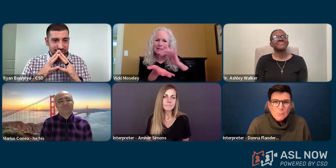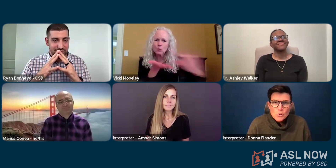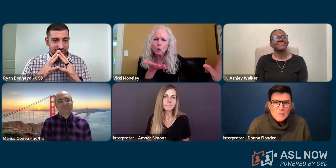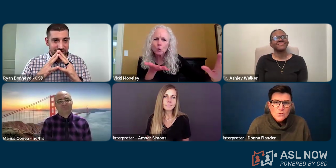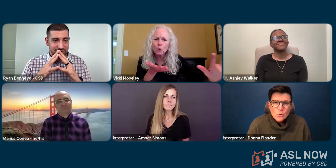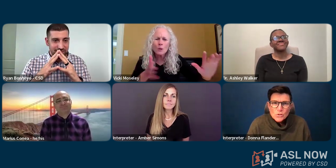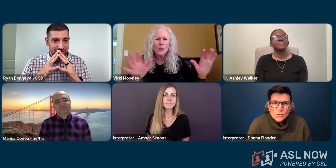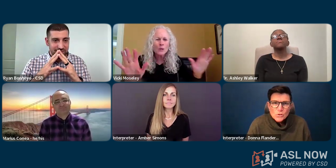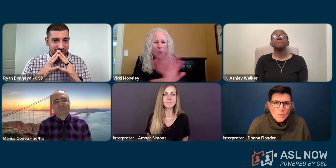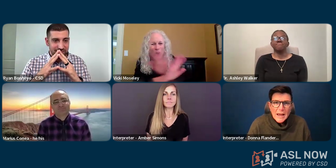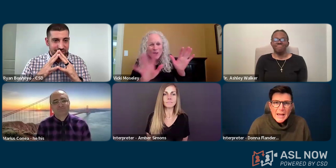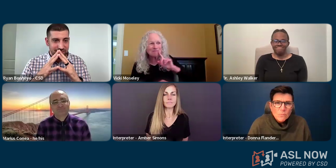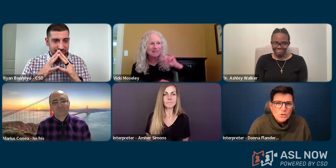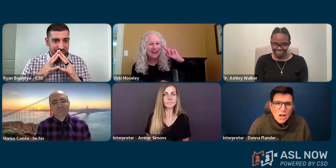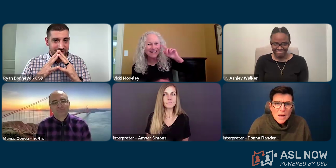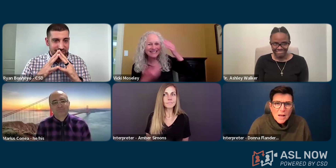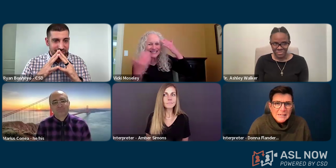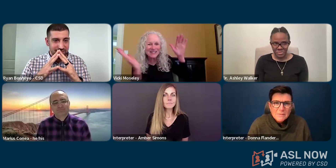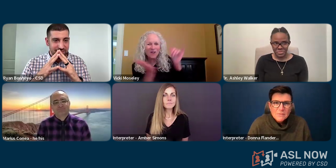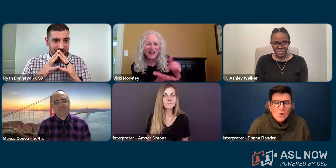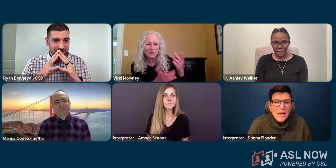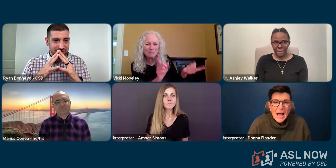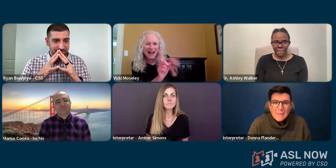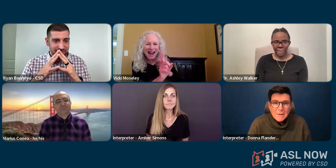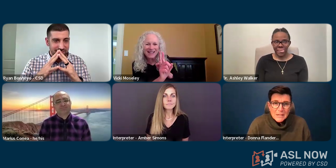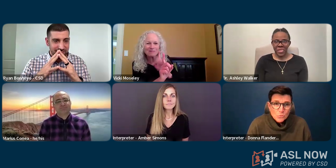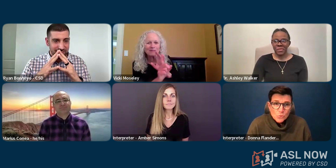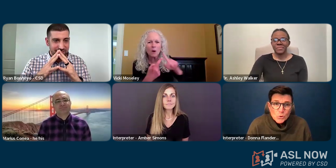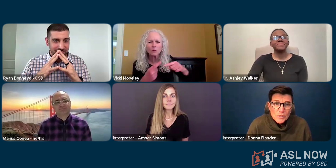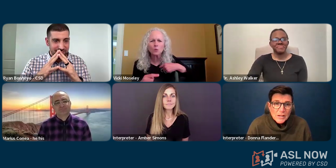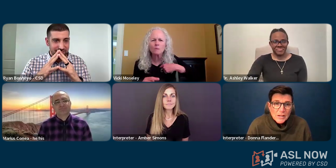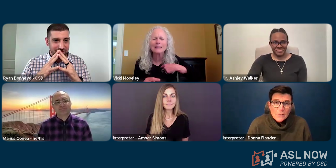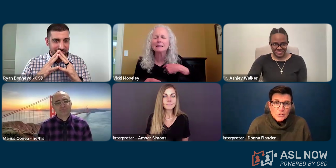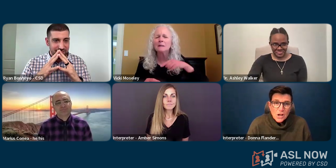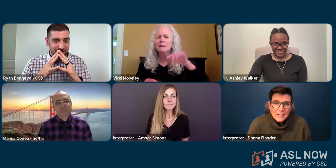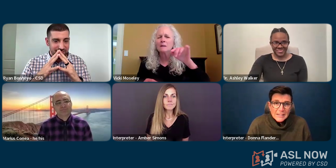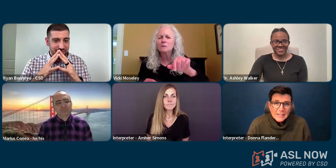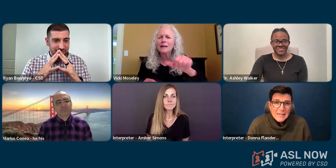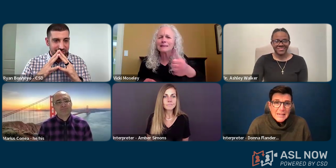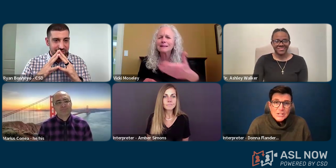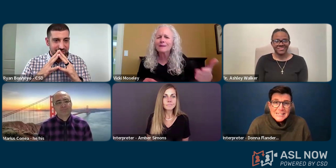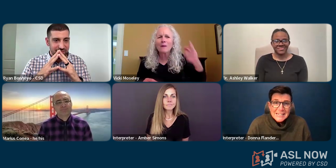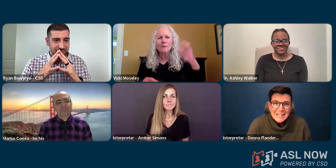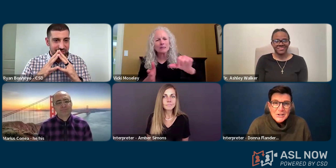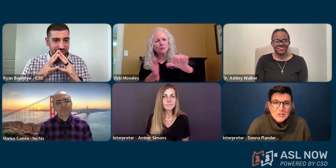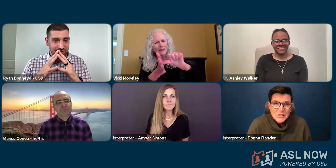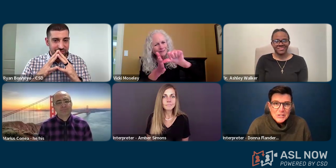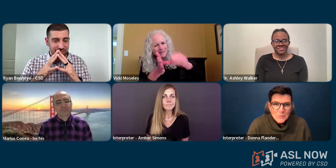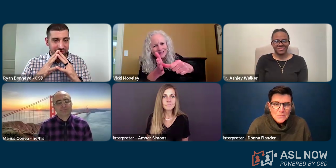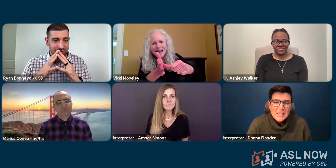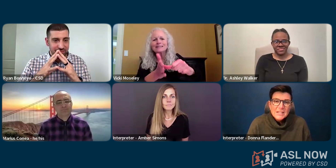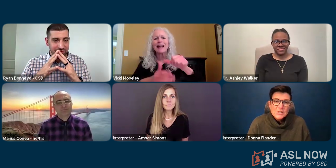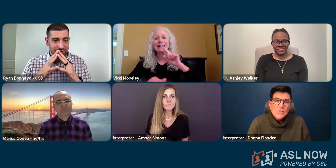People approach me in the grocery store when I'm shopping. And, you know, I'm not being rude if you're talking to me, I just didn't hear you.